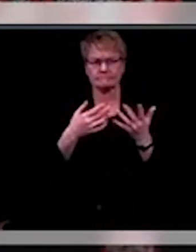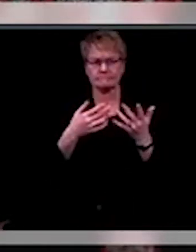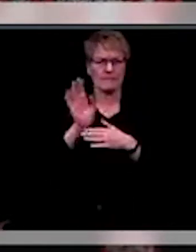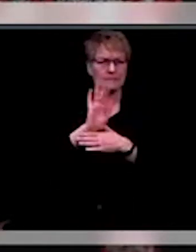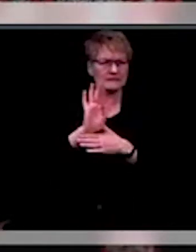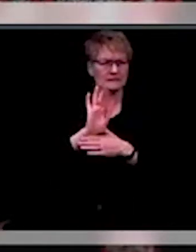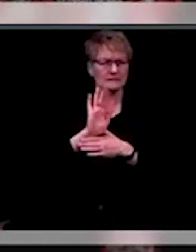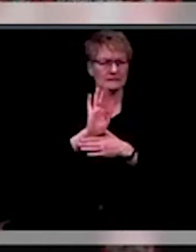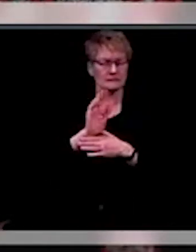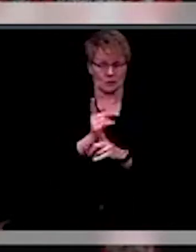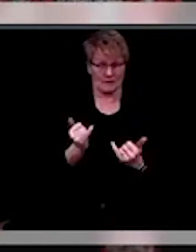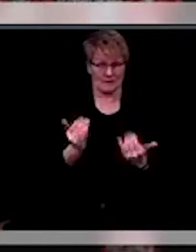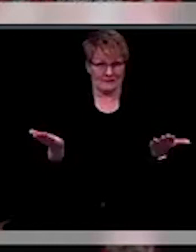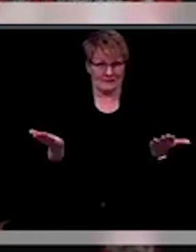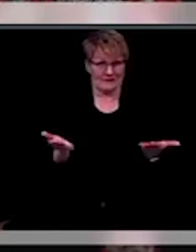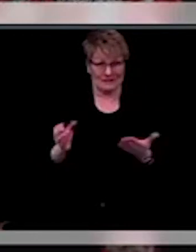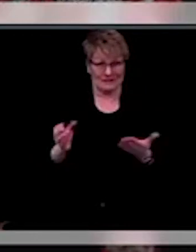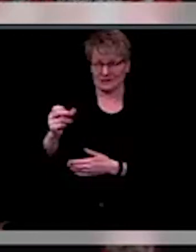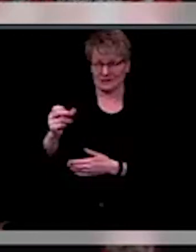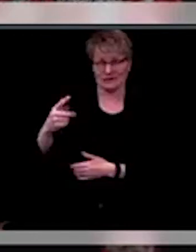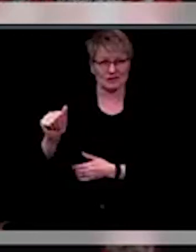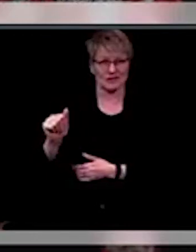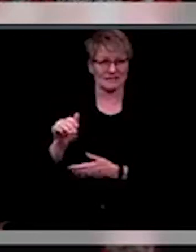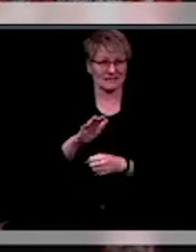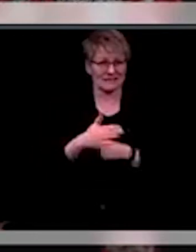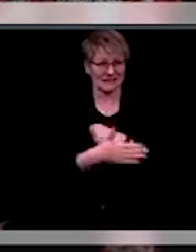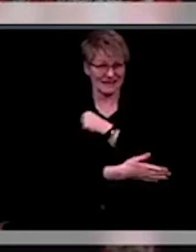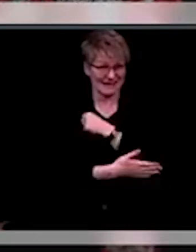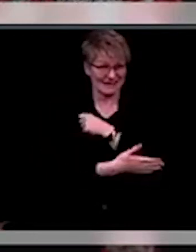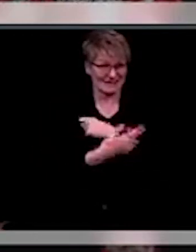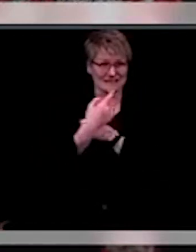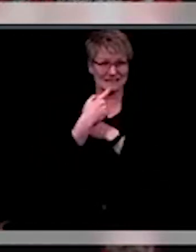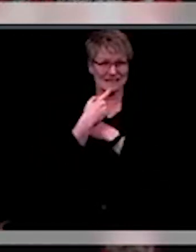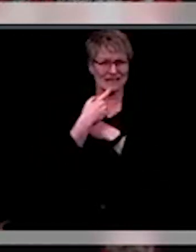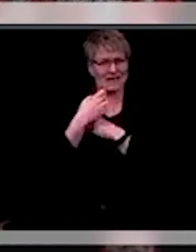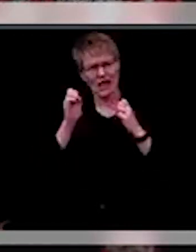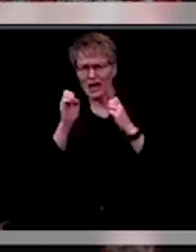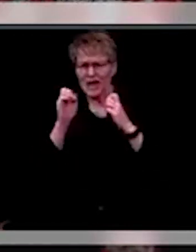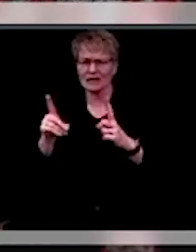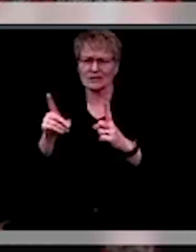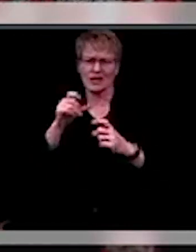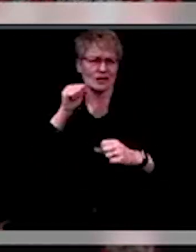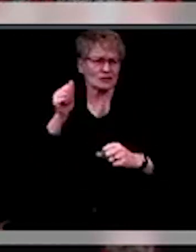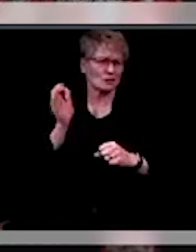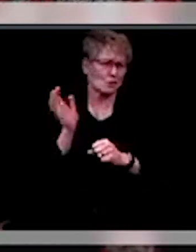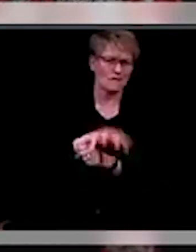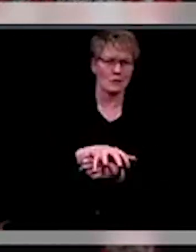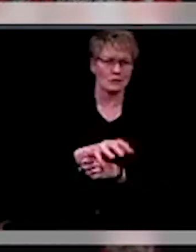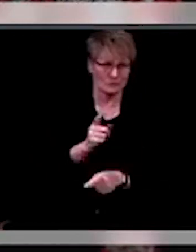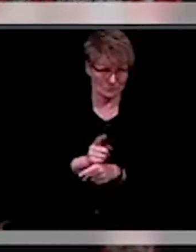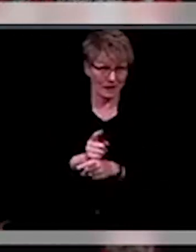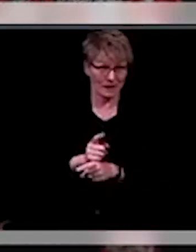County has been education, not enforcement. And there is, as we said, the state, but